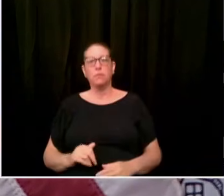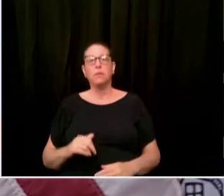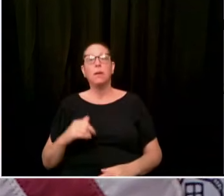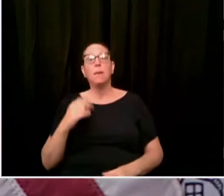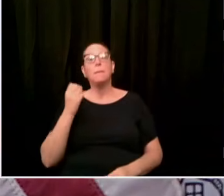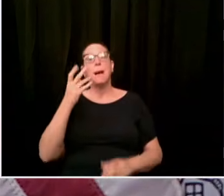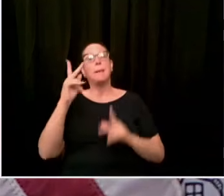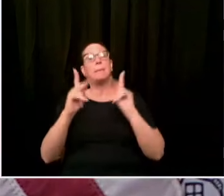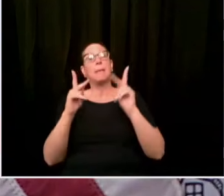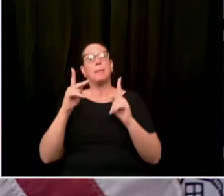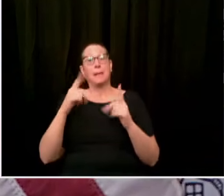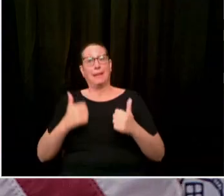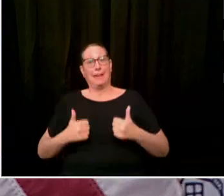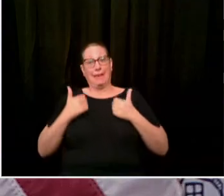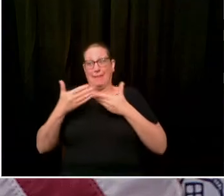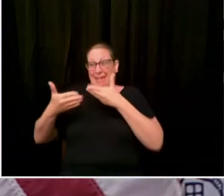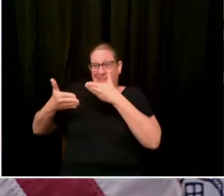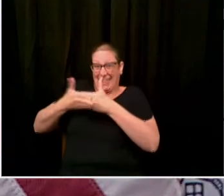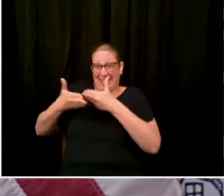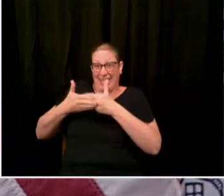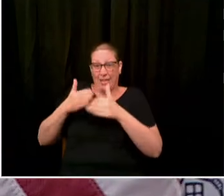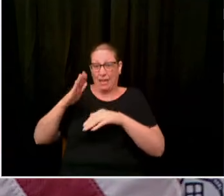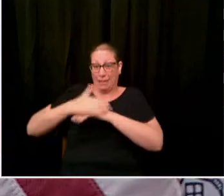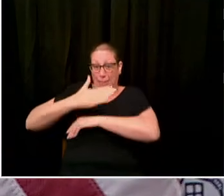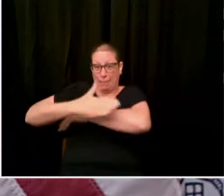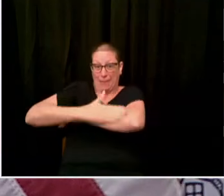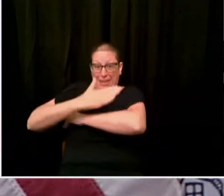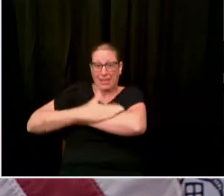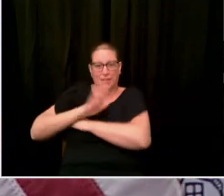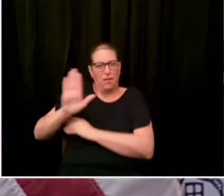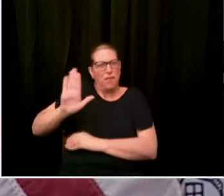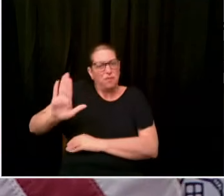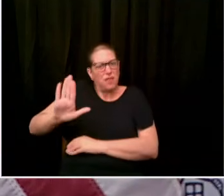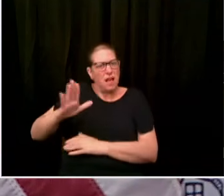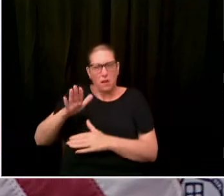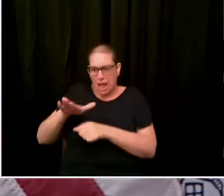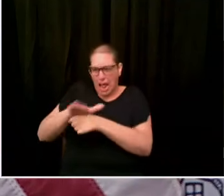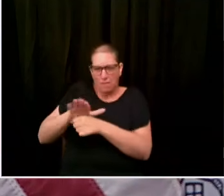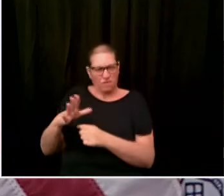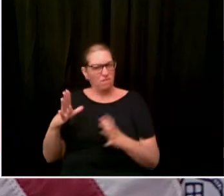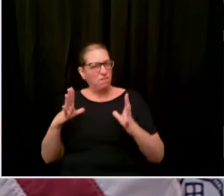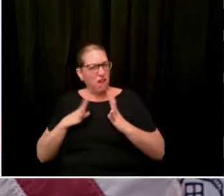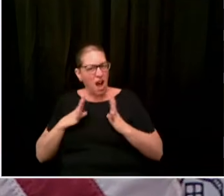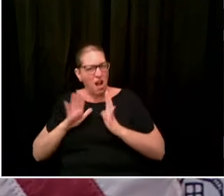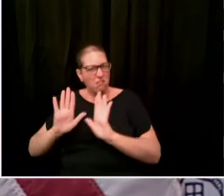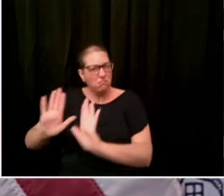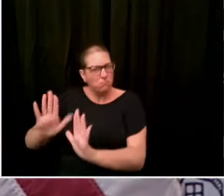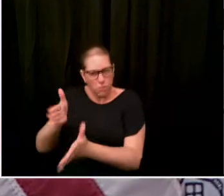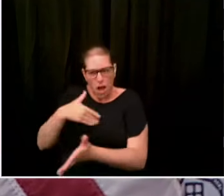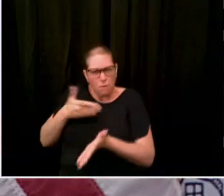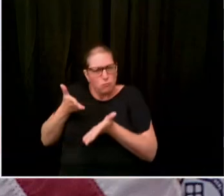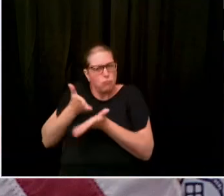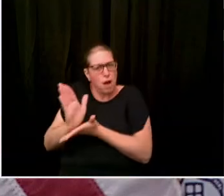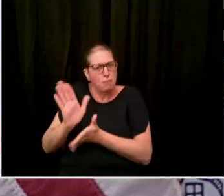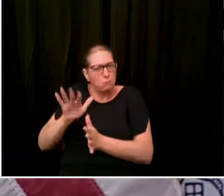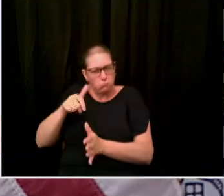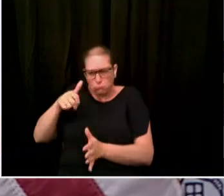IT NOW. WE DON'T WANT TO TAKE AWAY FROM THE LOCAL COMMUNITIES. HUNDREDS OF THOUSANDS OF PEOPLE LIVE NEAR OUR BEACHES. WE DON'T WANT TO